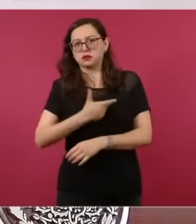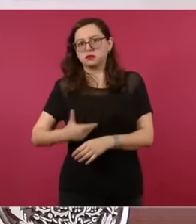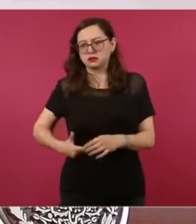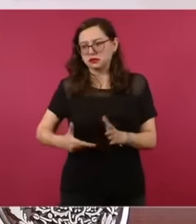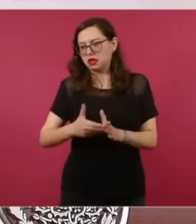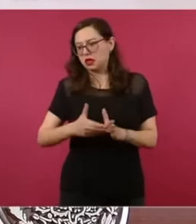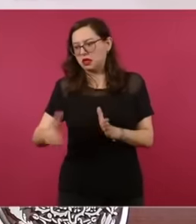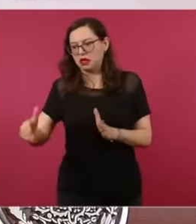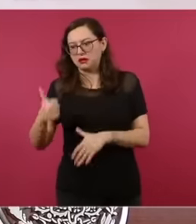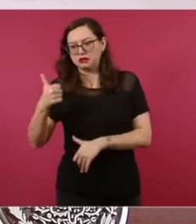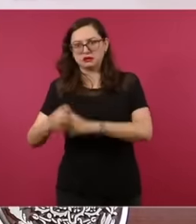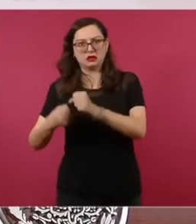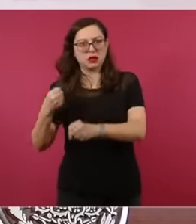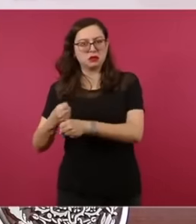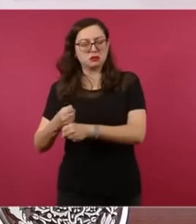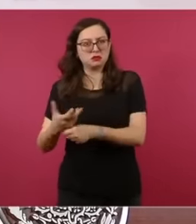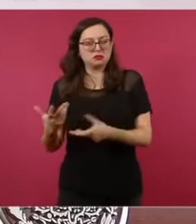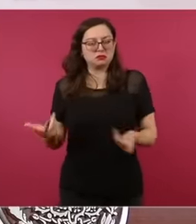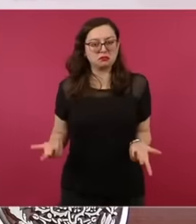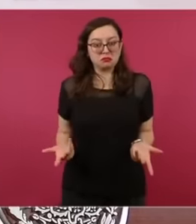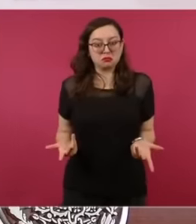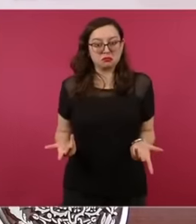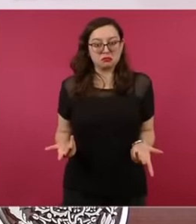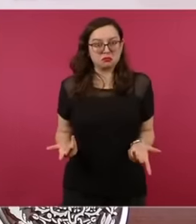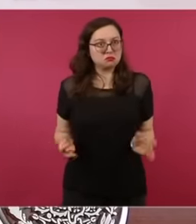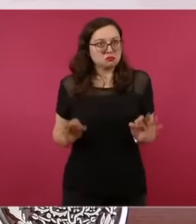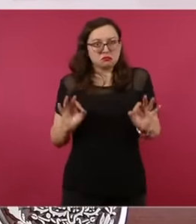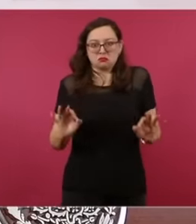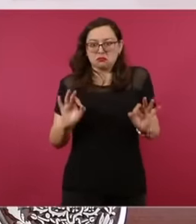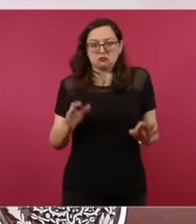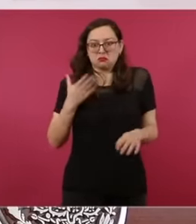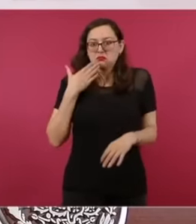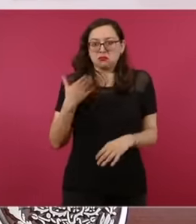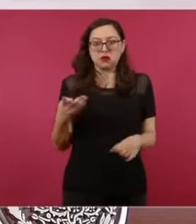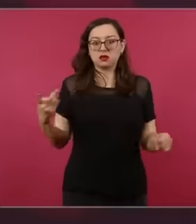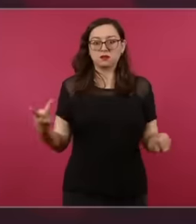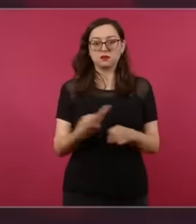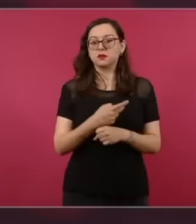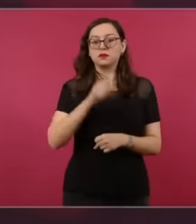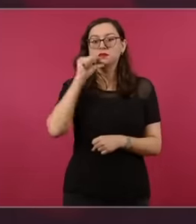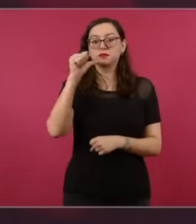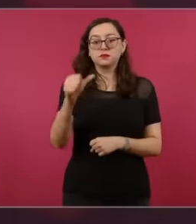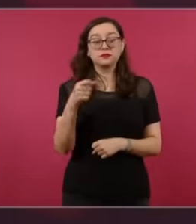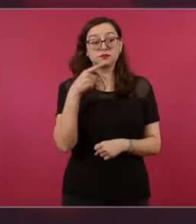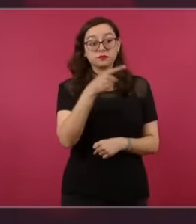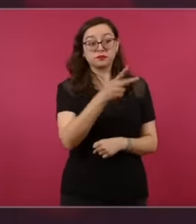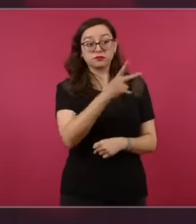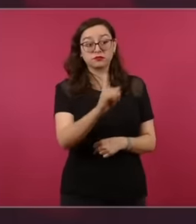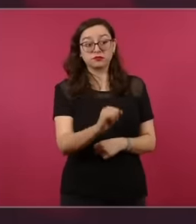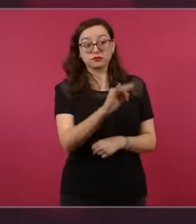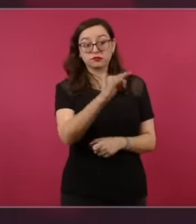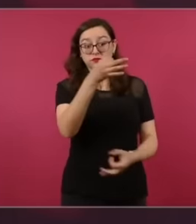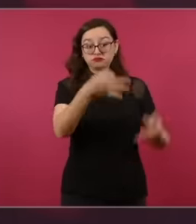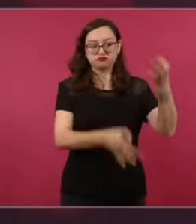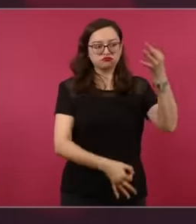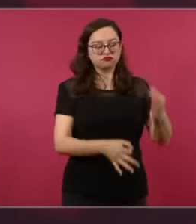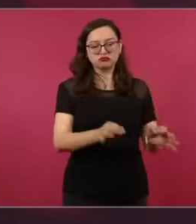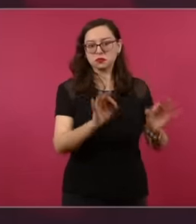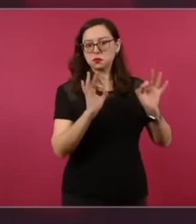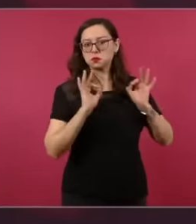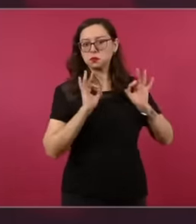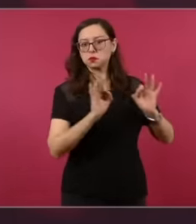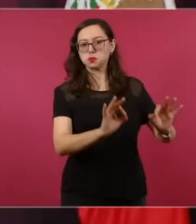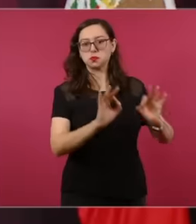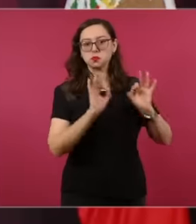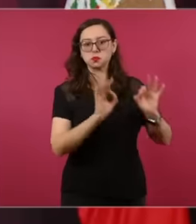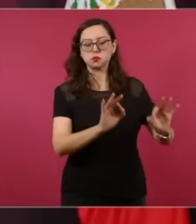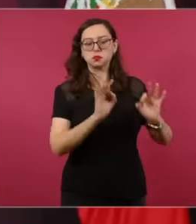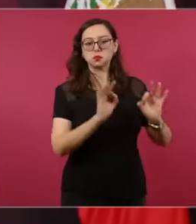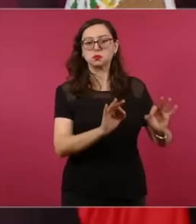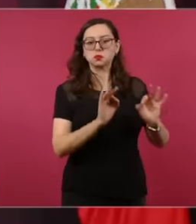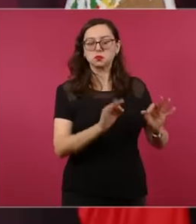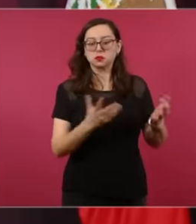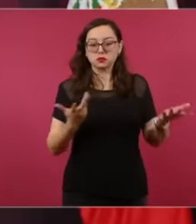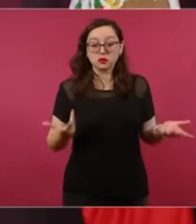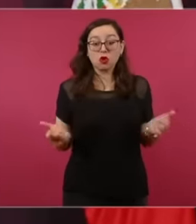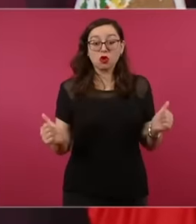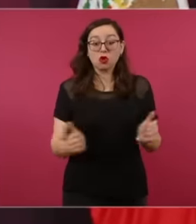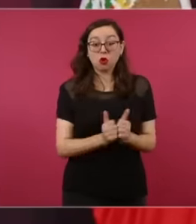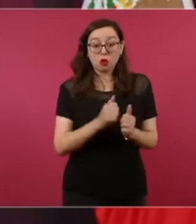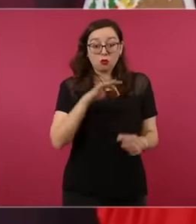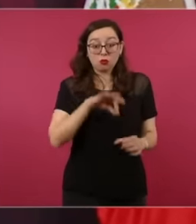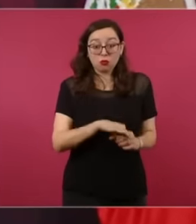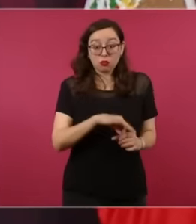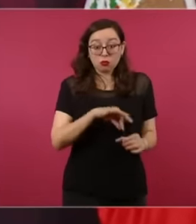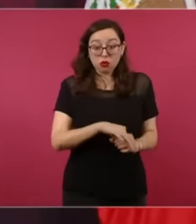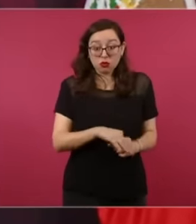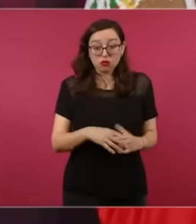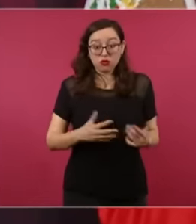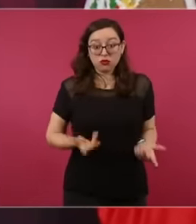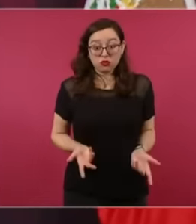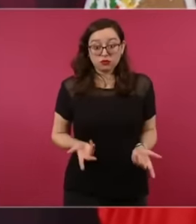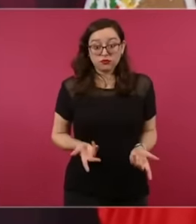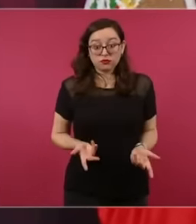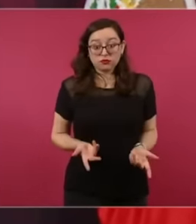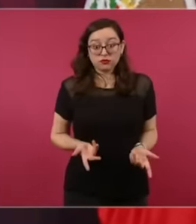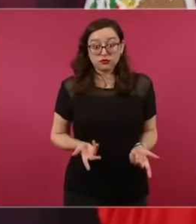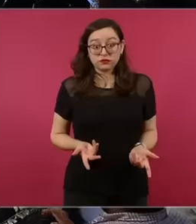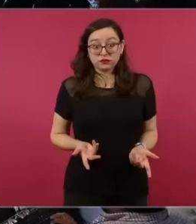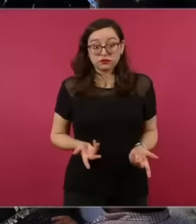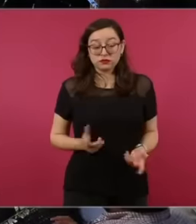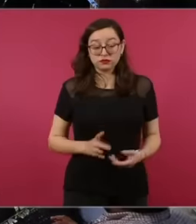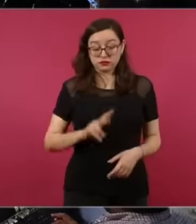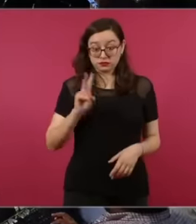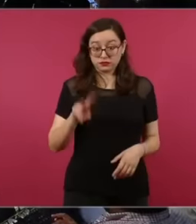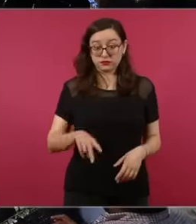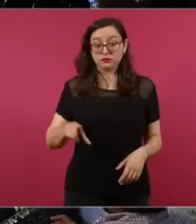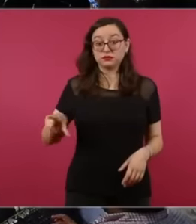had in all of history. There was a division of the balance of powers and